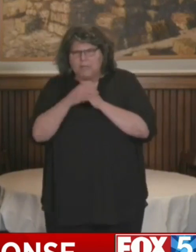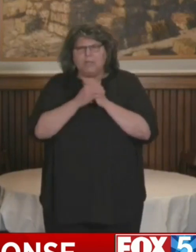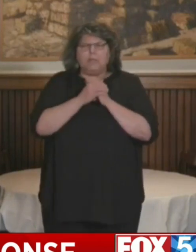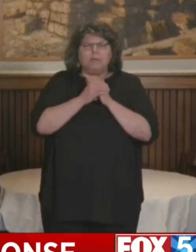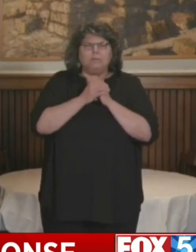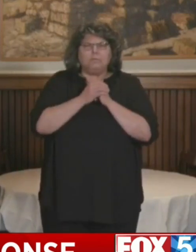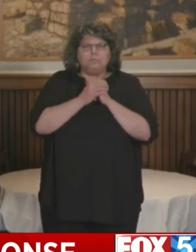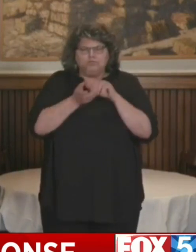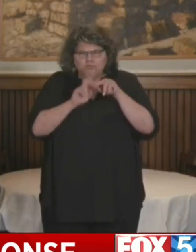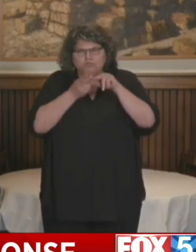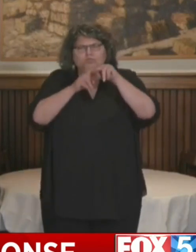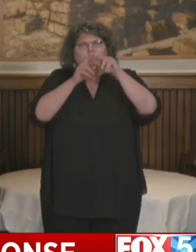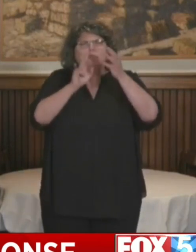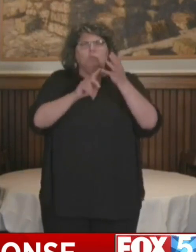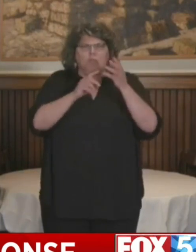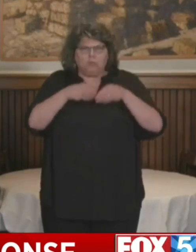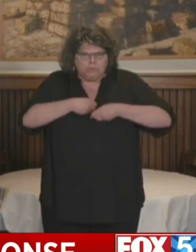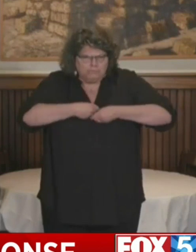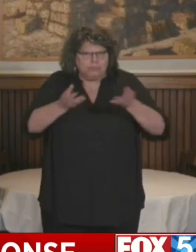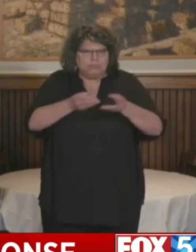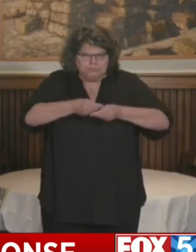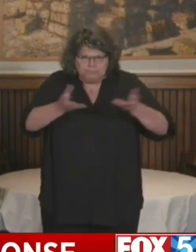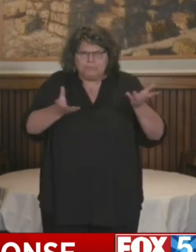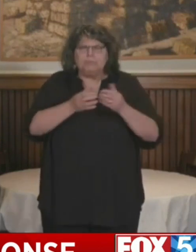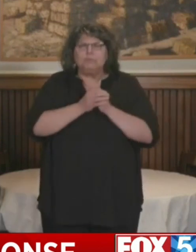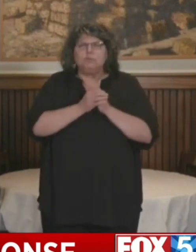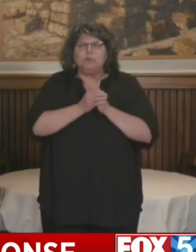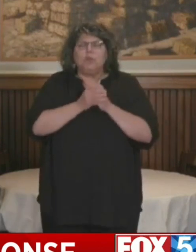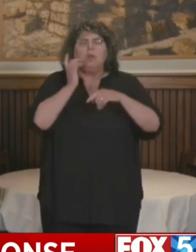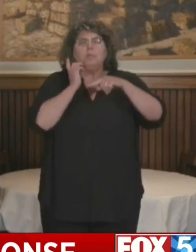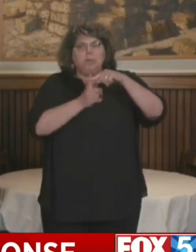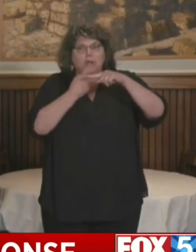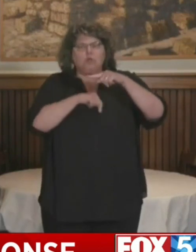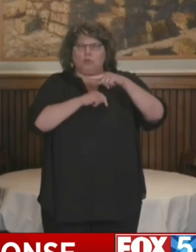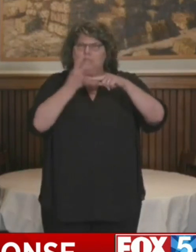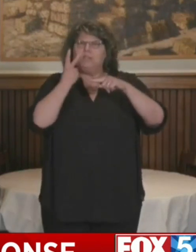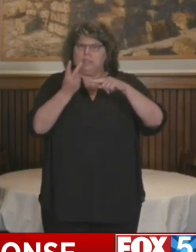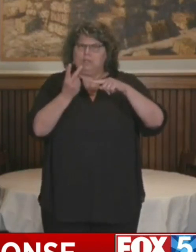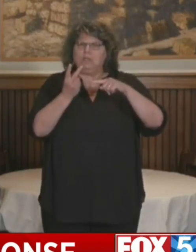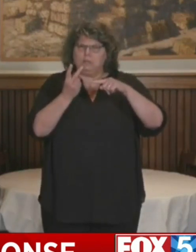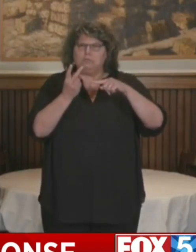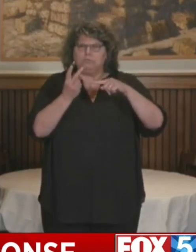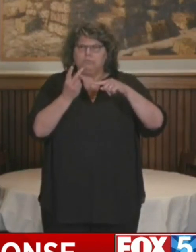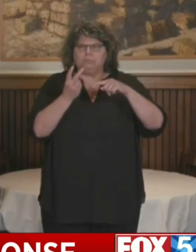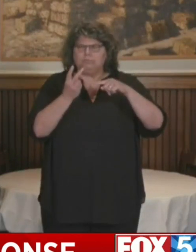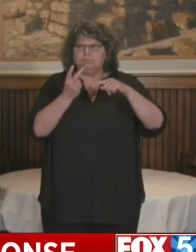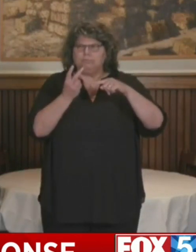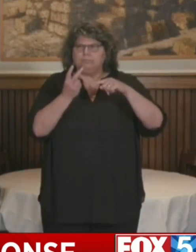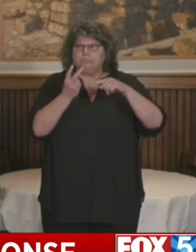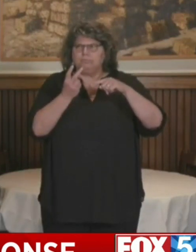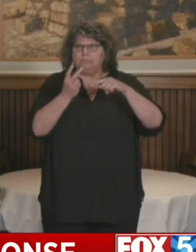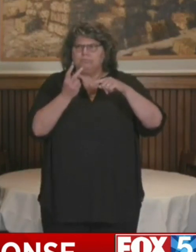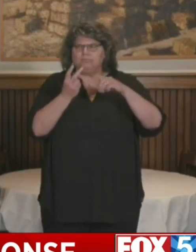TRAINING AND THIS AND DEPLOYING ARE TRACES WERE GETTING PPP OR PPA AND WE'RE